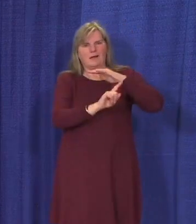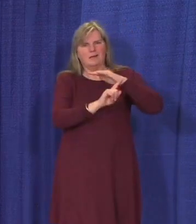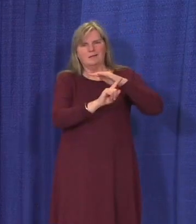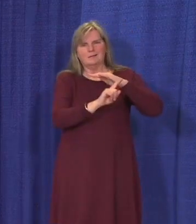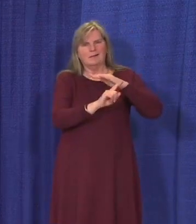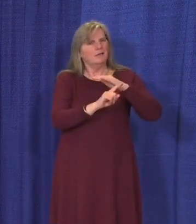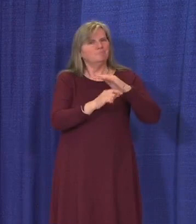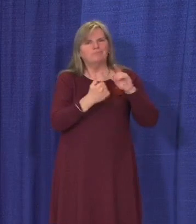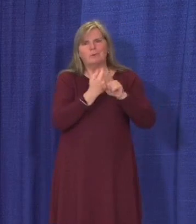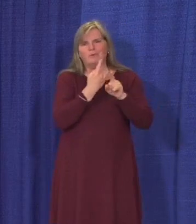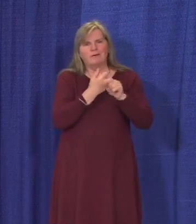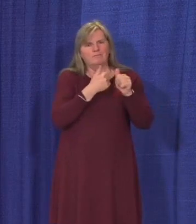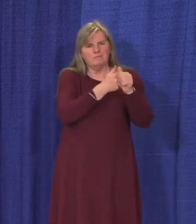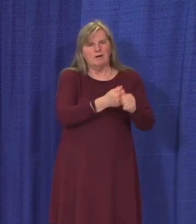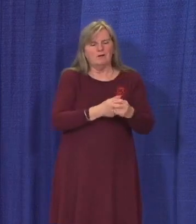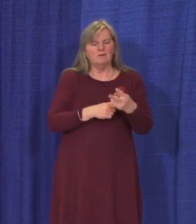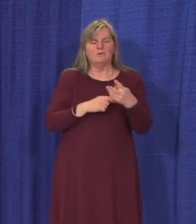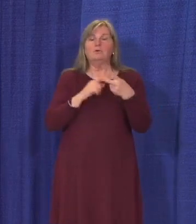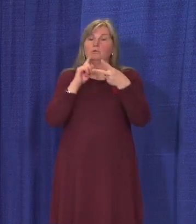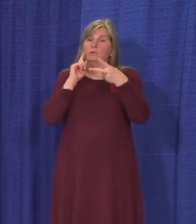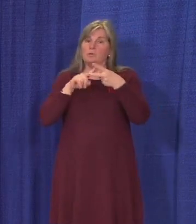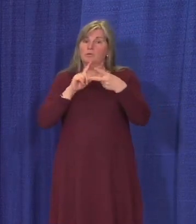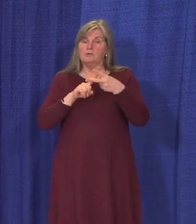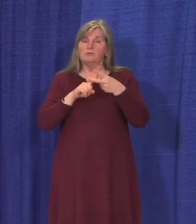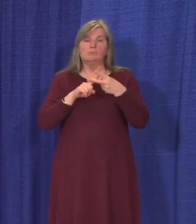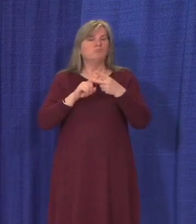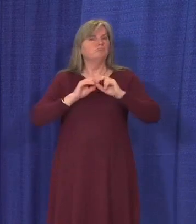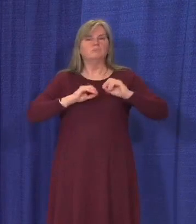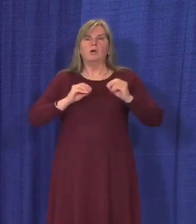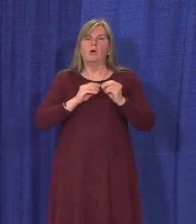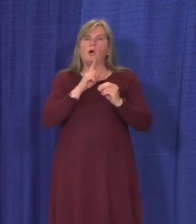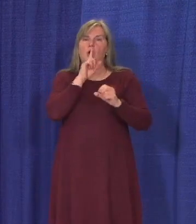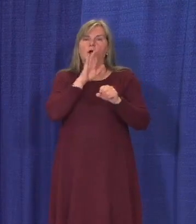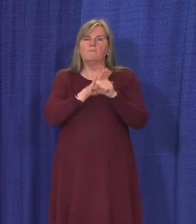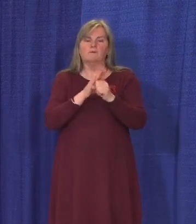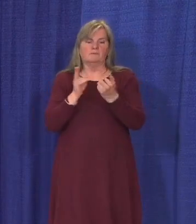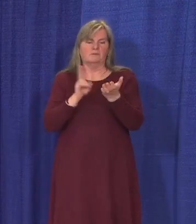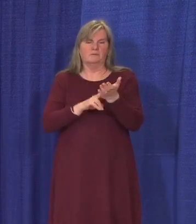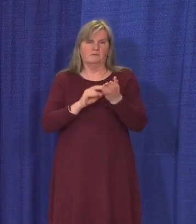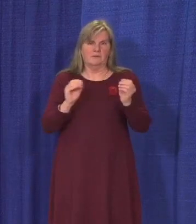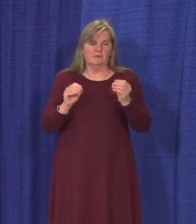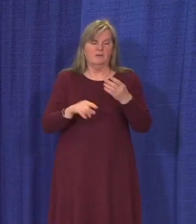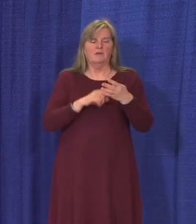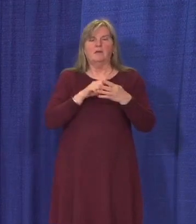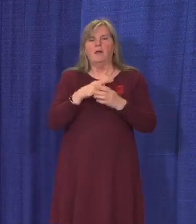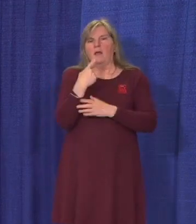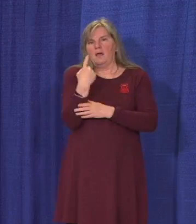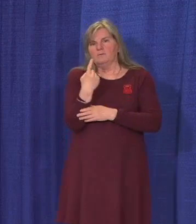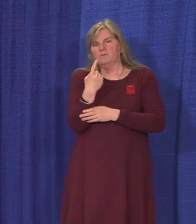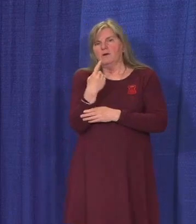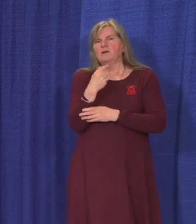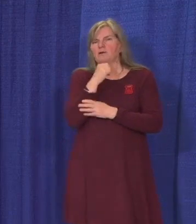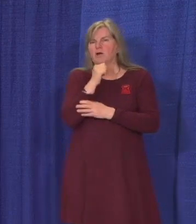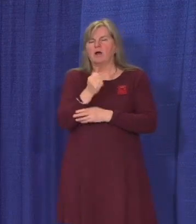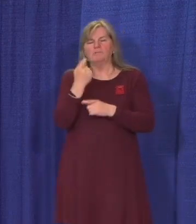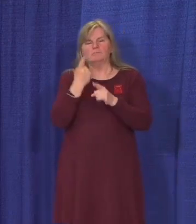presidents and compliance. In the past Weeks Avenue charges have been issued under the civil